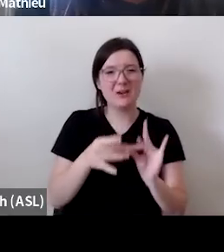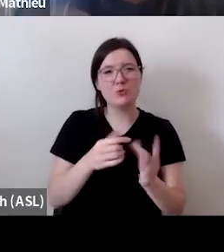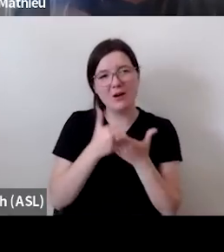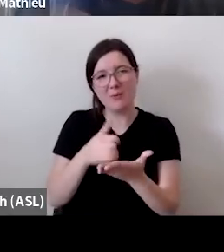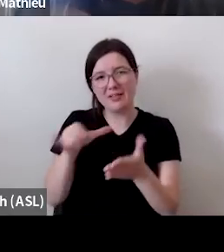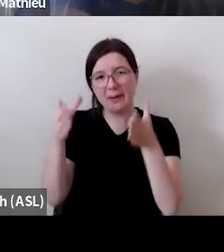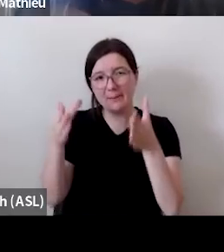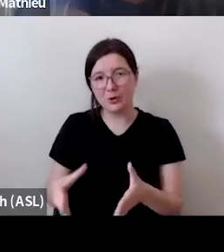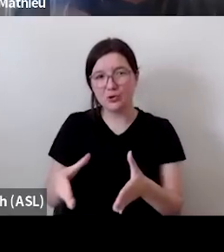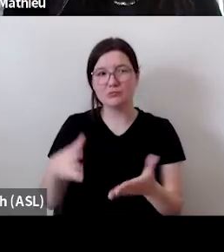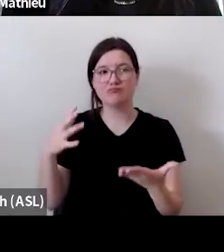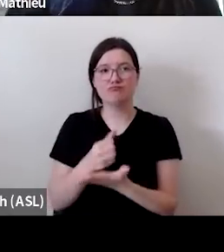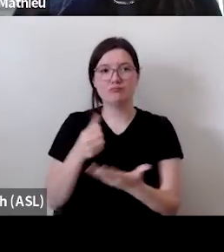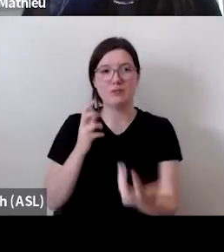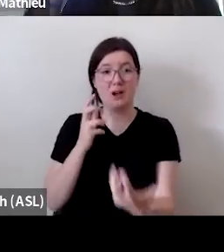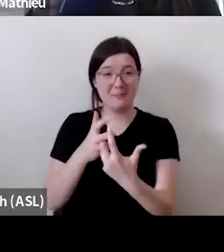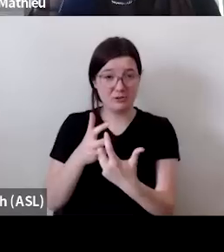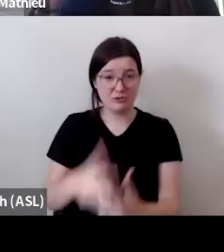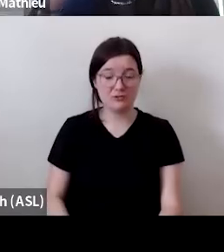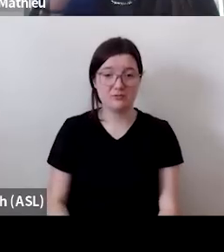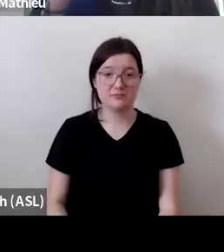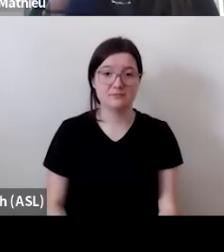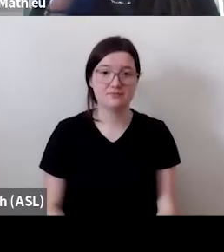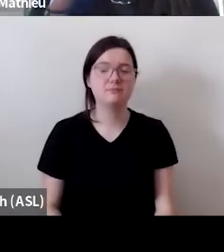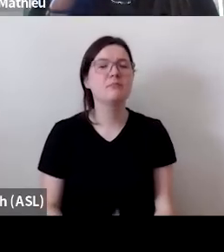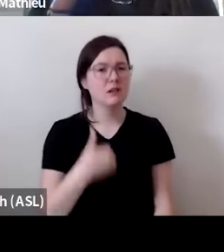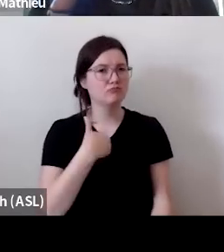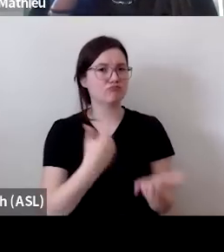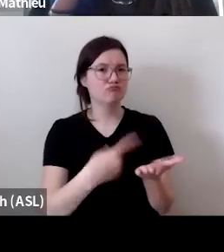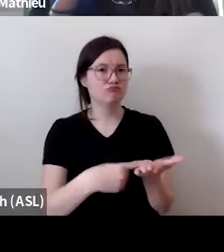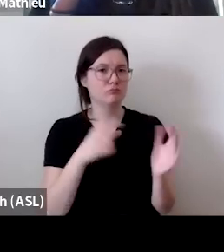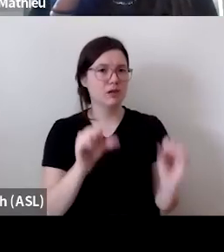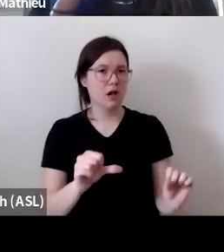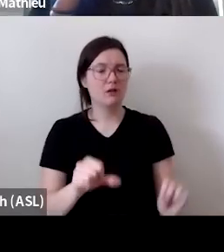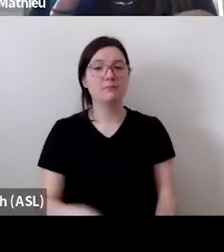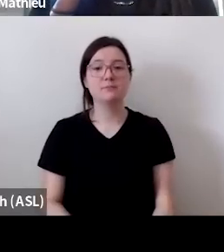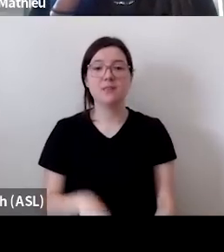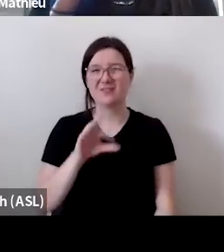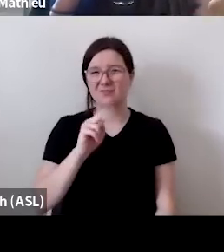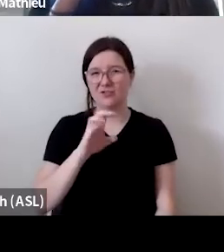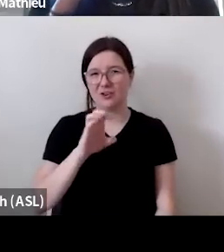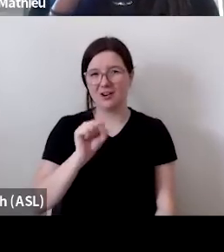I can talk a little bit more about that. So that's, I made it a point to say reasonable accommodation isn't just a verbal